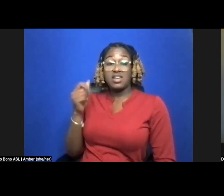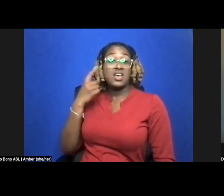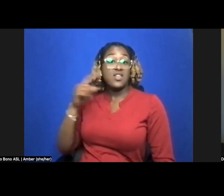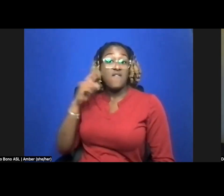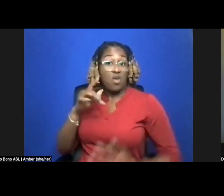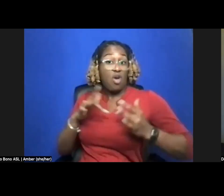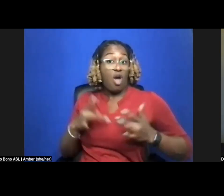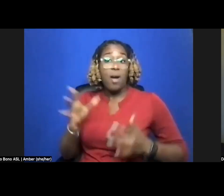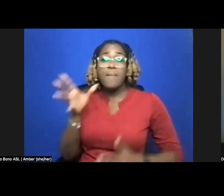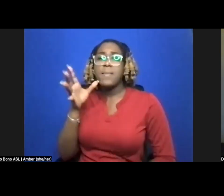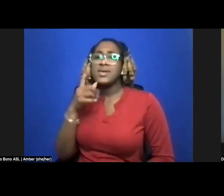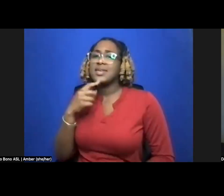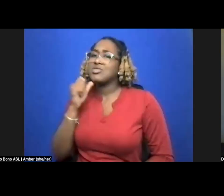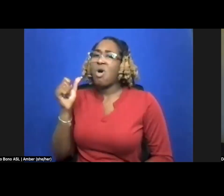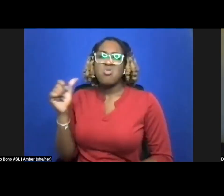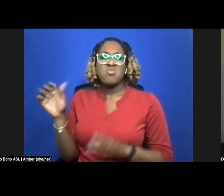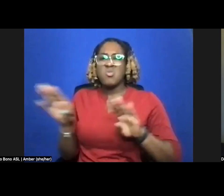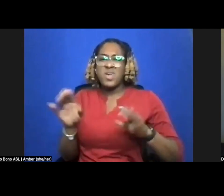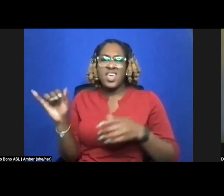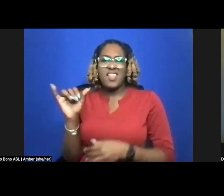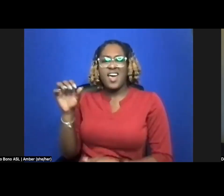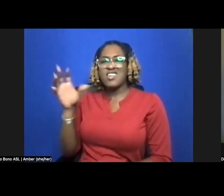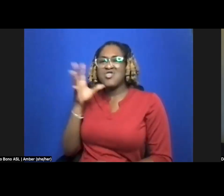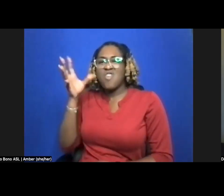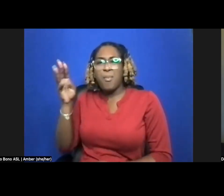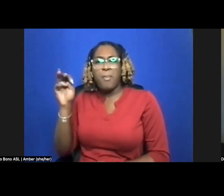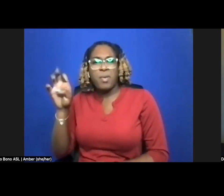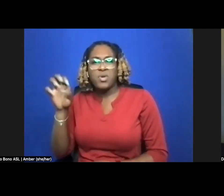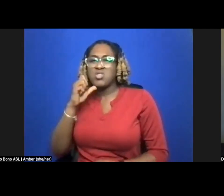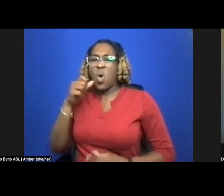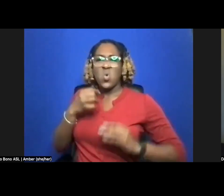grandma mabel. don’t swallow anger down & have it rupture in stroke. mama say